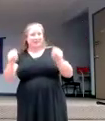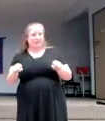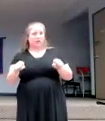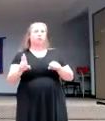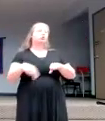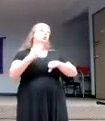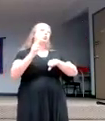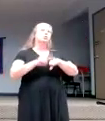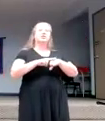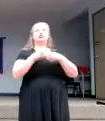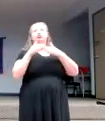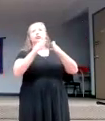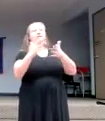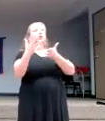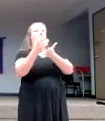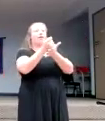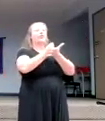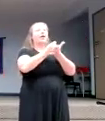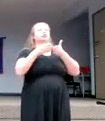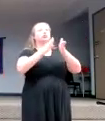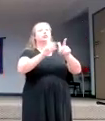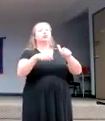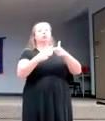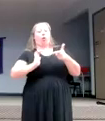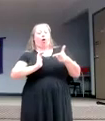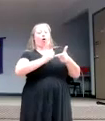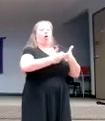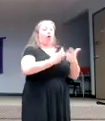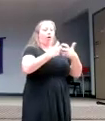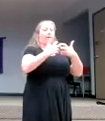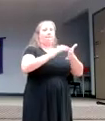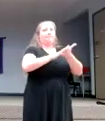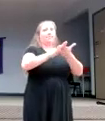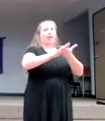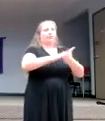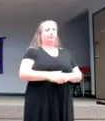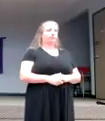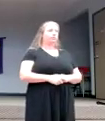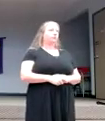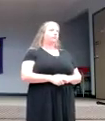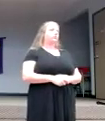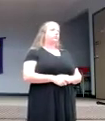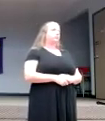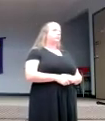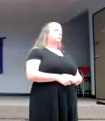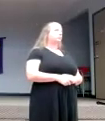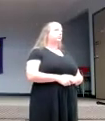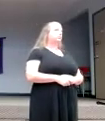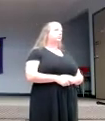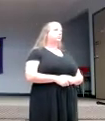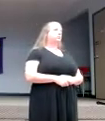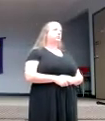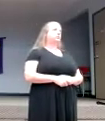in residential streets and collector streets to our treatment plants.